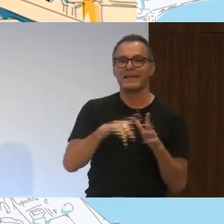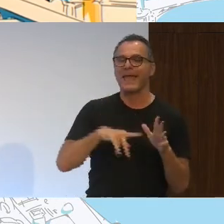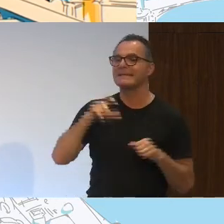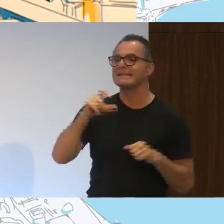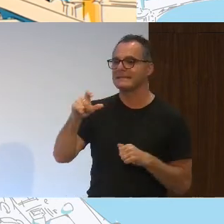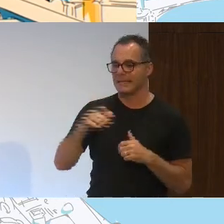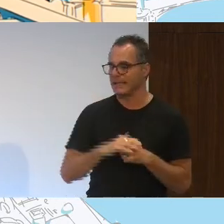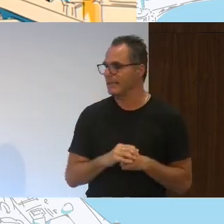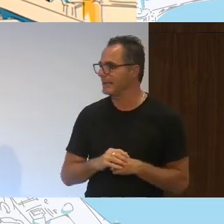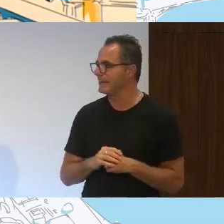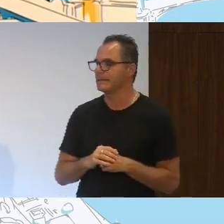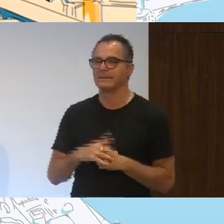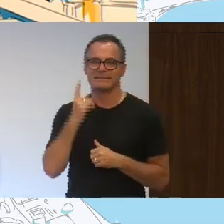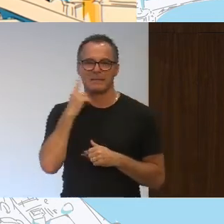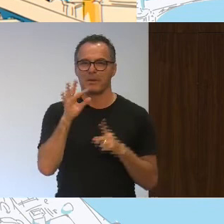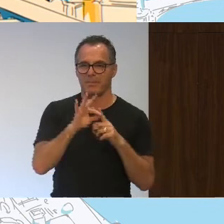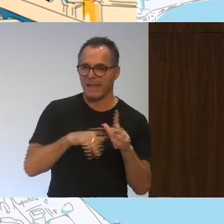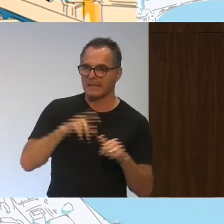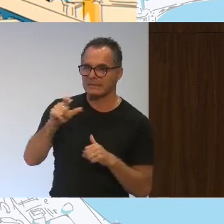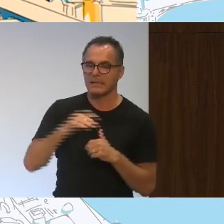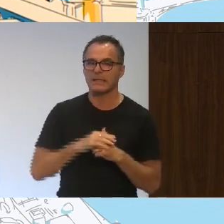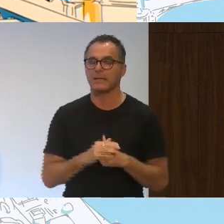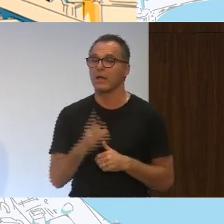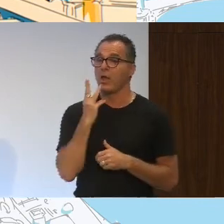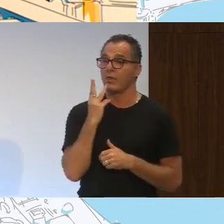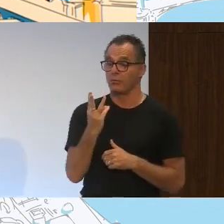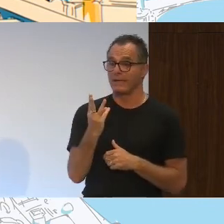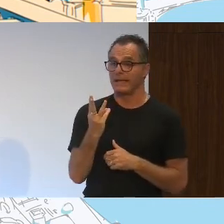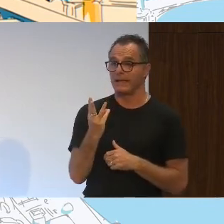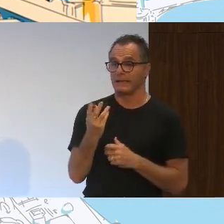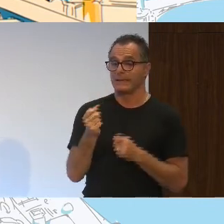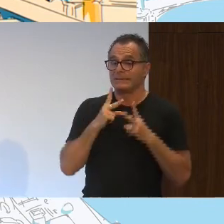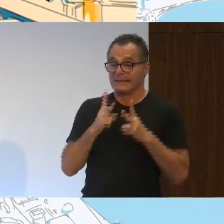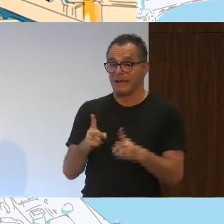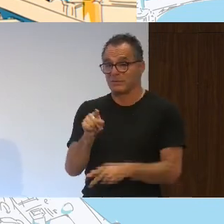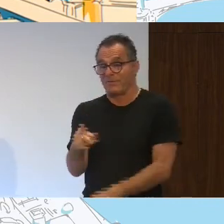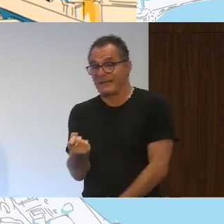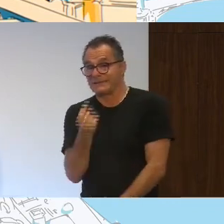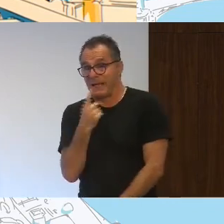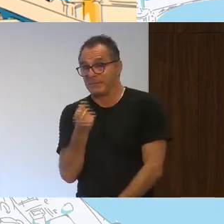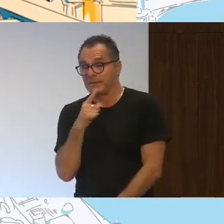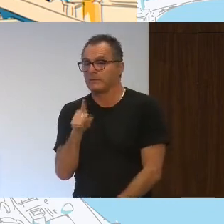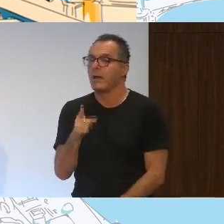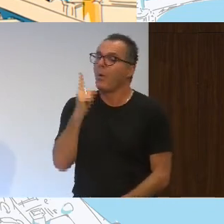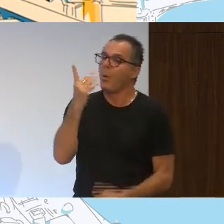If it’s simpler to say that that. There are three PACAP target receptors. One of them's been tested not very well.